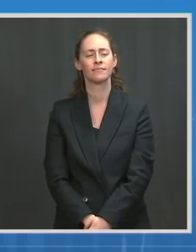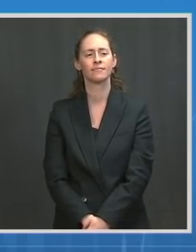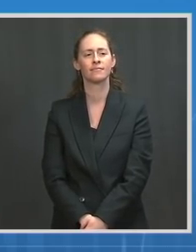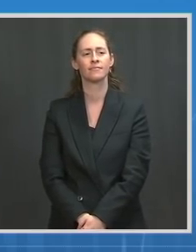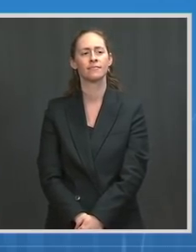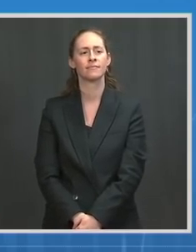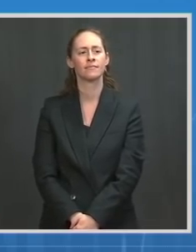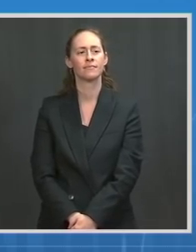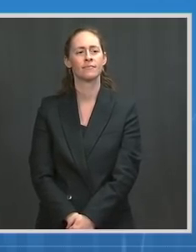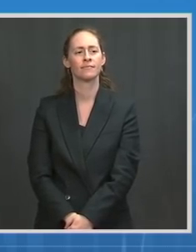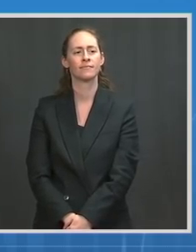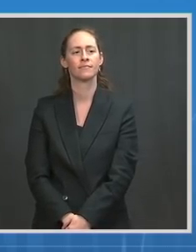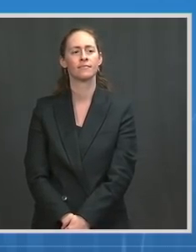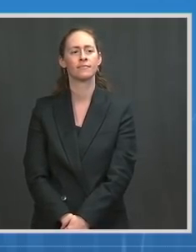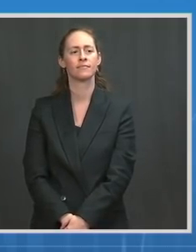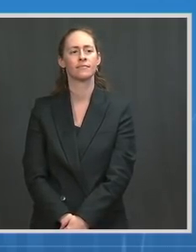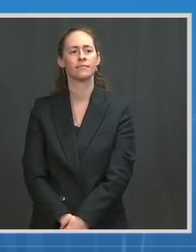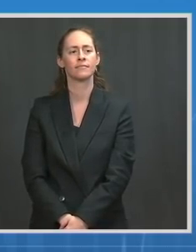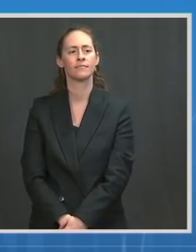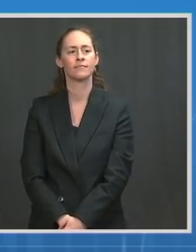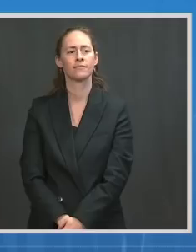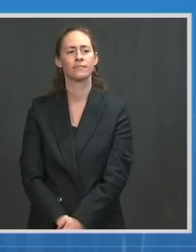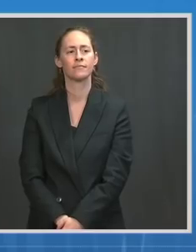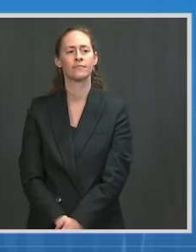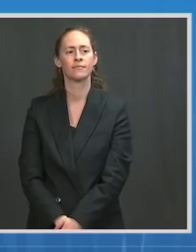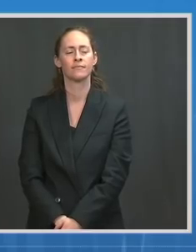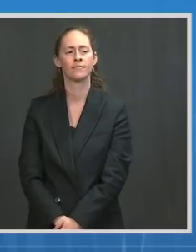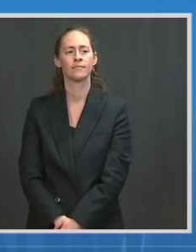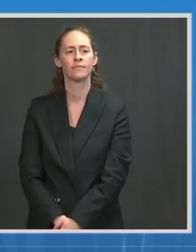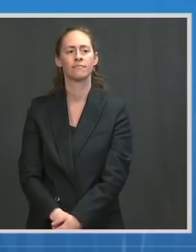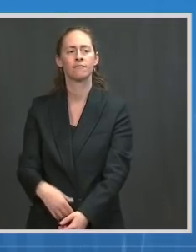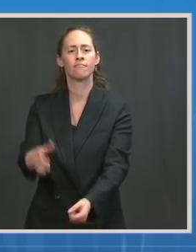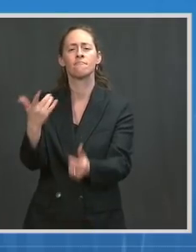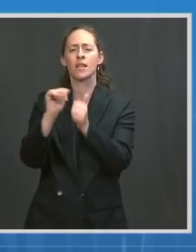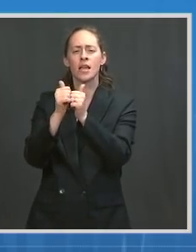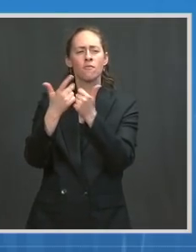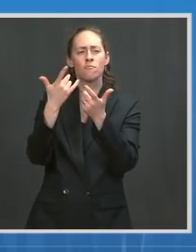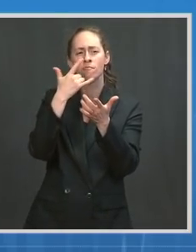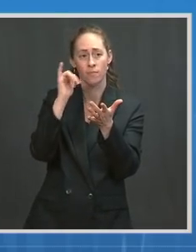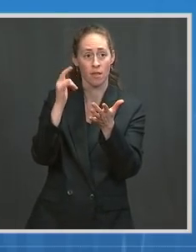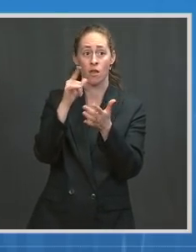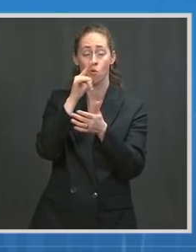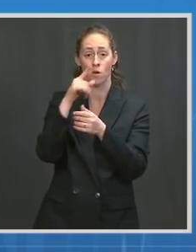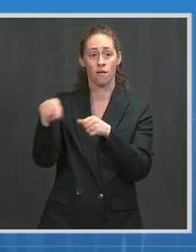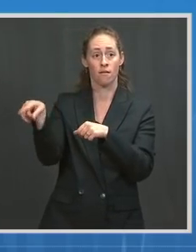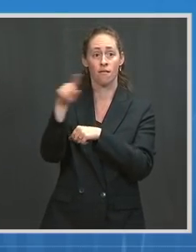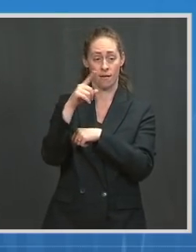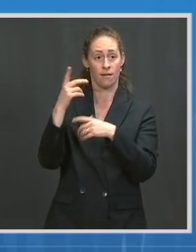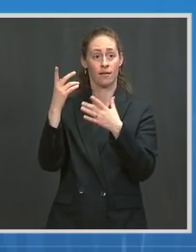have been isolated from people in their normal immune response who were infected with SARS-CoV-1.